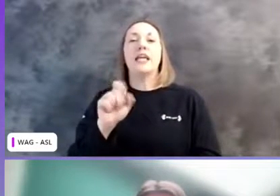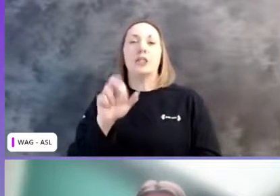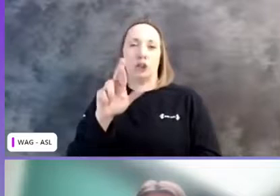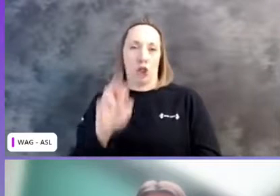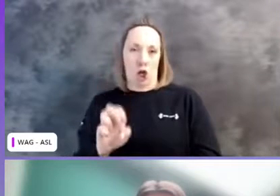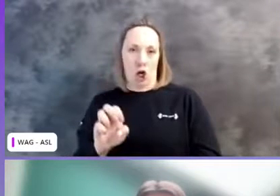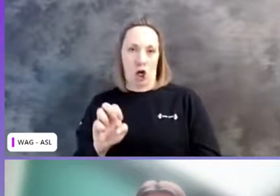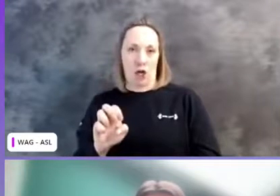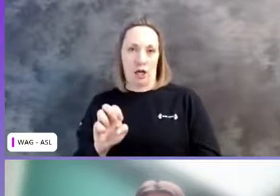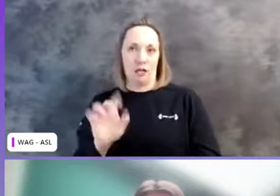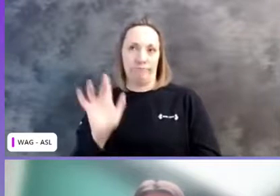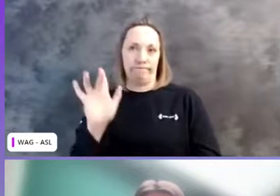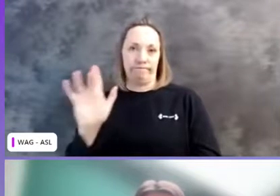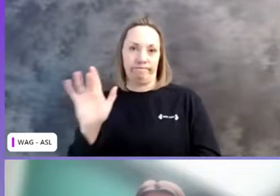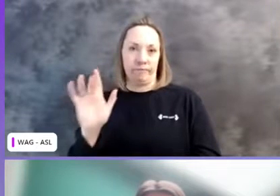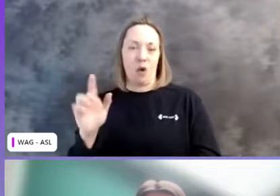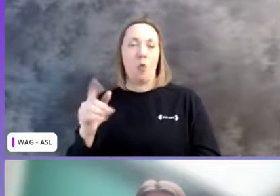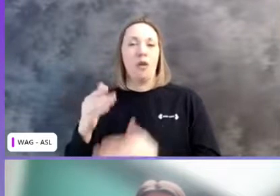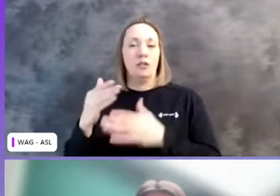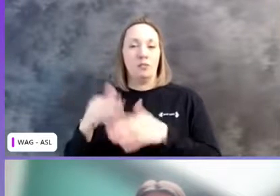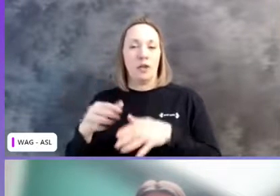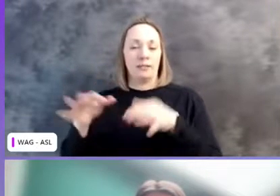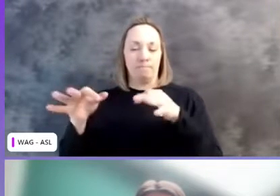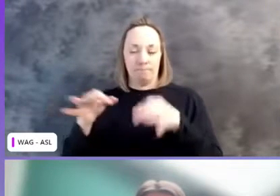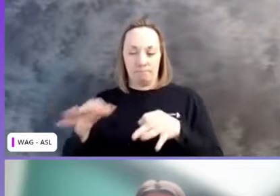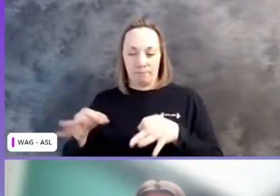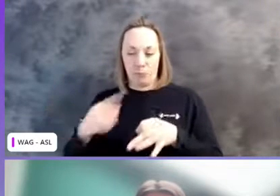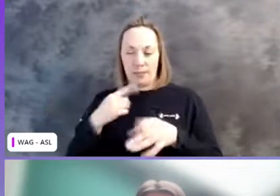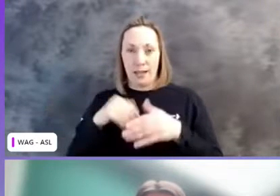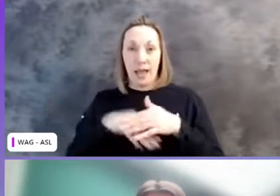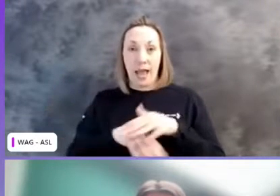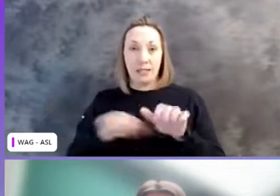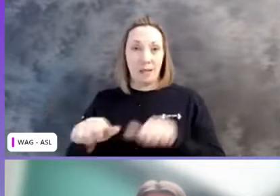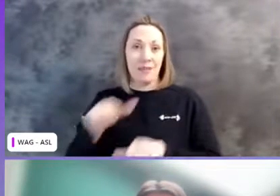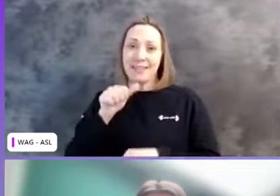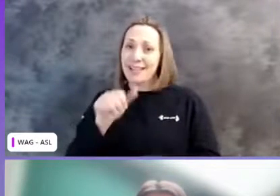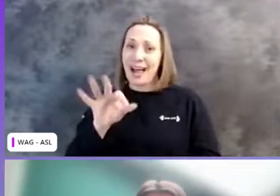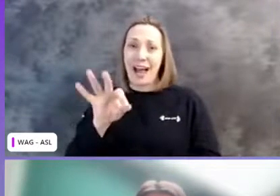so often that people think of accessibility as a feature. Once you start to break that